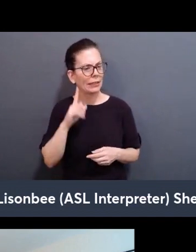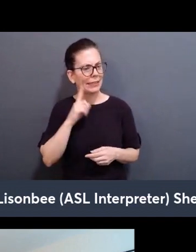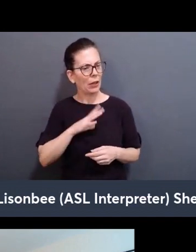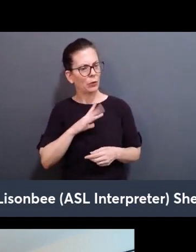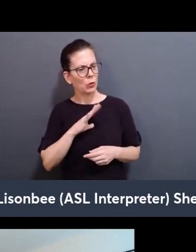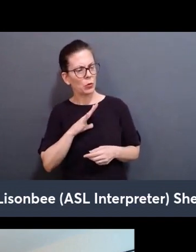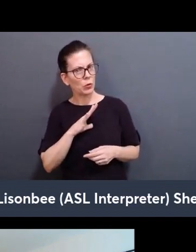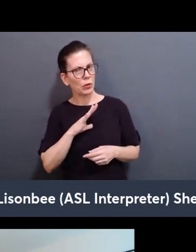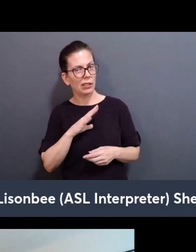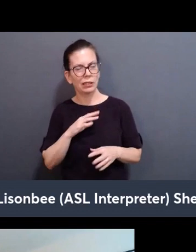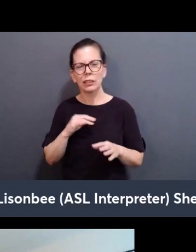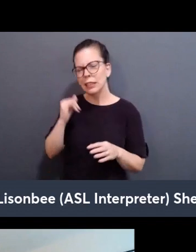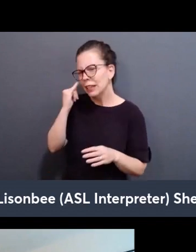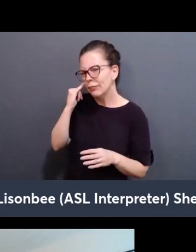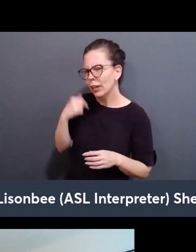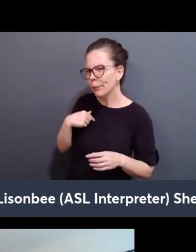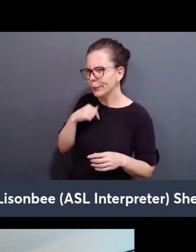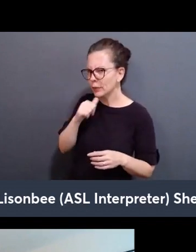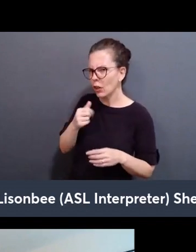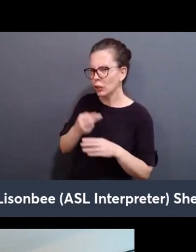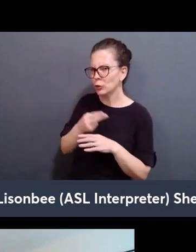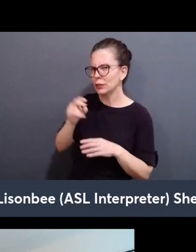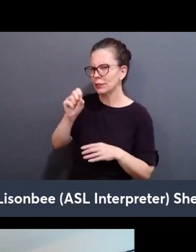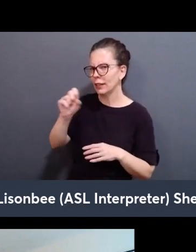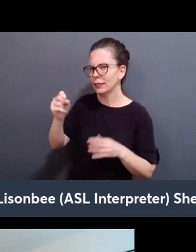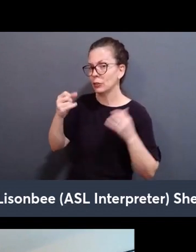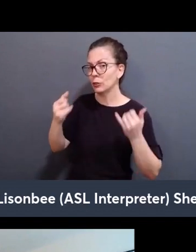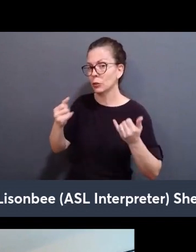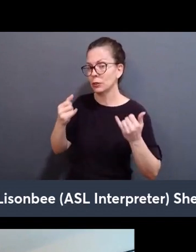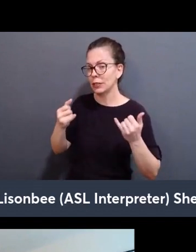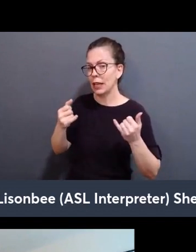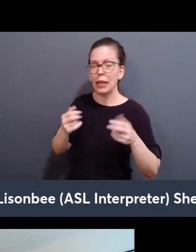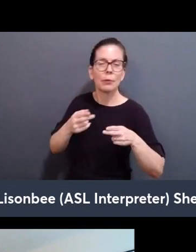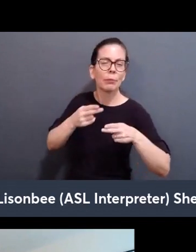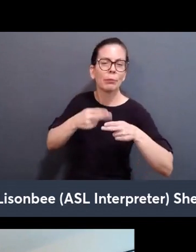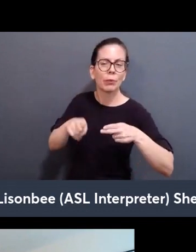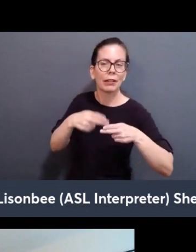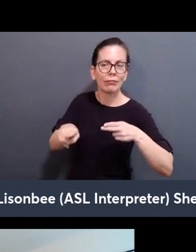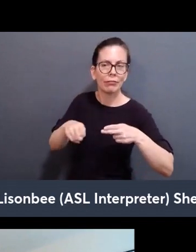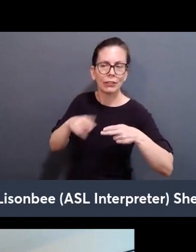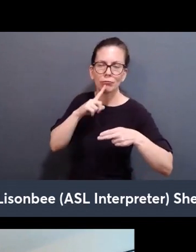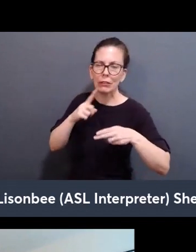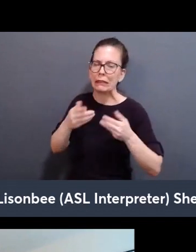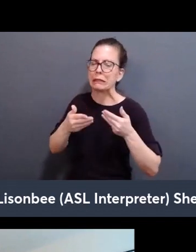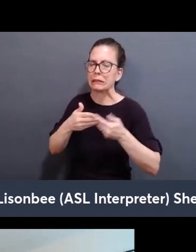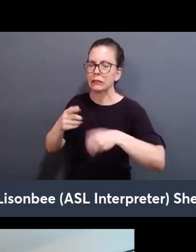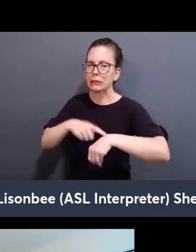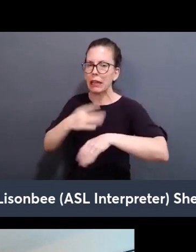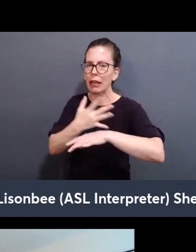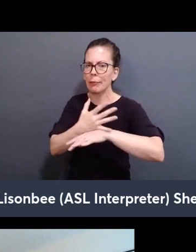If I'm not using StackSets today, very briefly 'cause we're really close on time is where should I go?